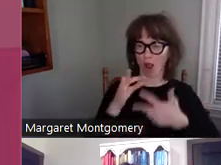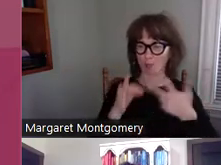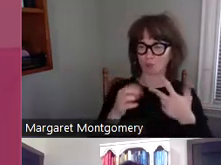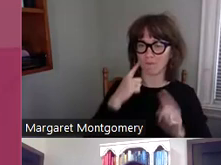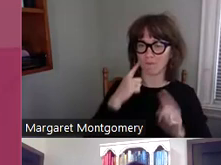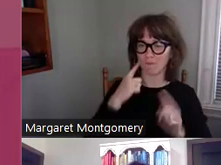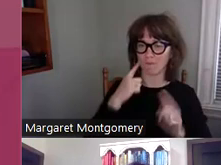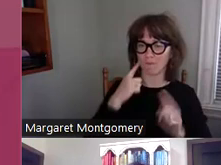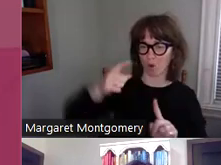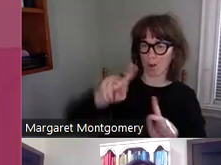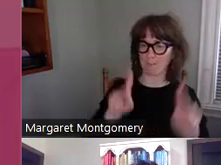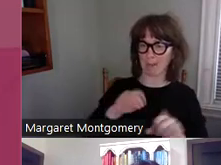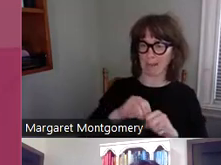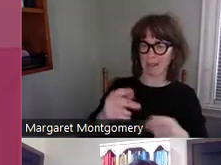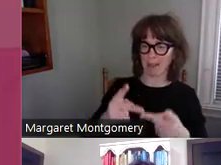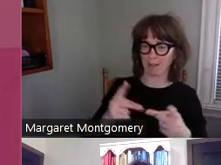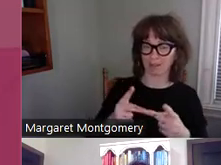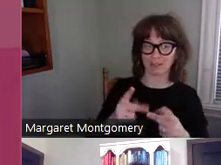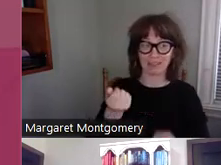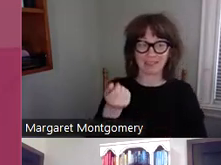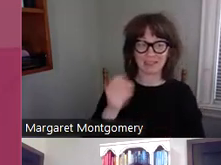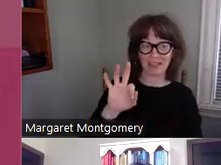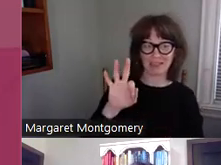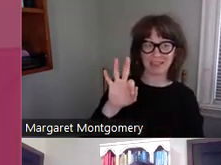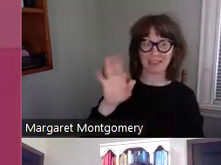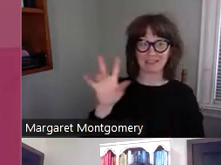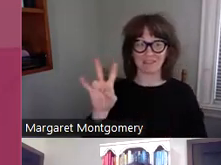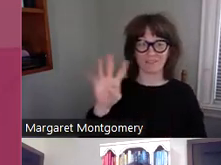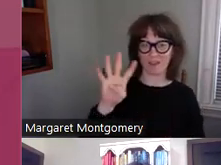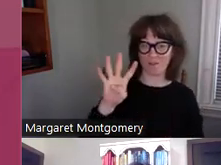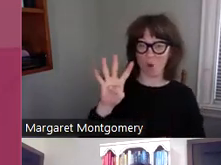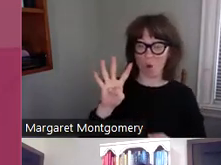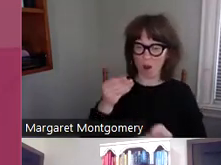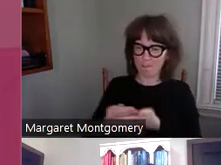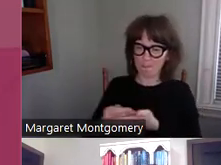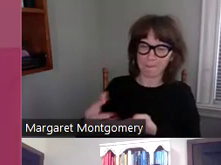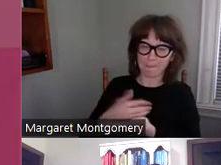12:03:16 They'd rally enough money to purchase our first safe home to a shelter.